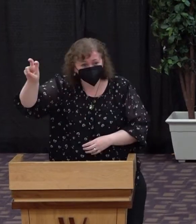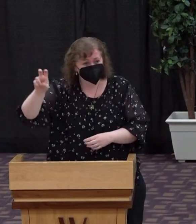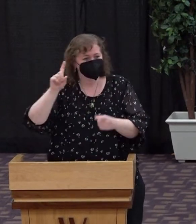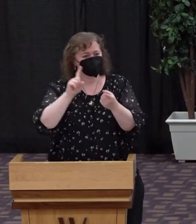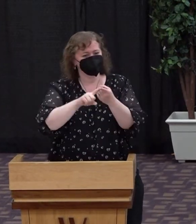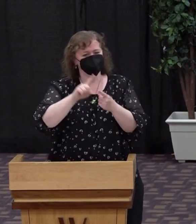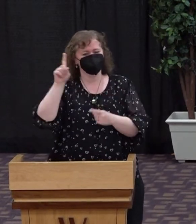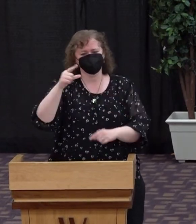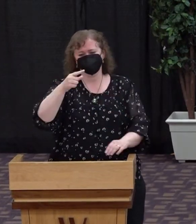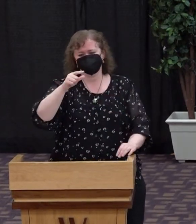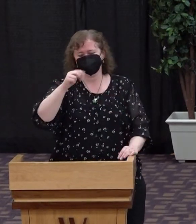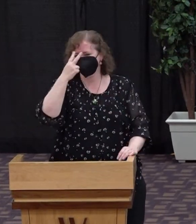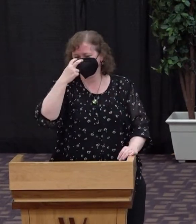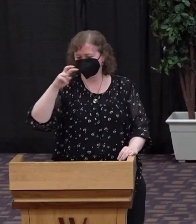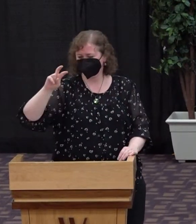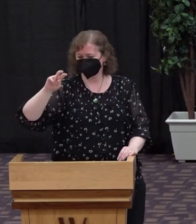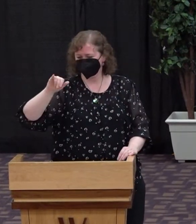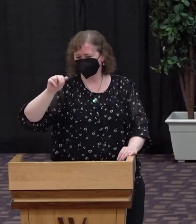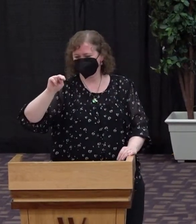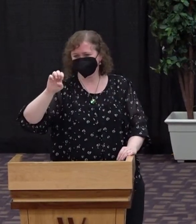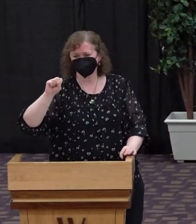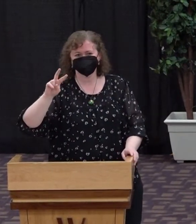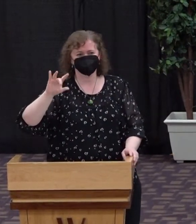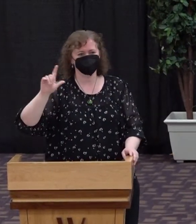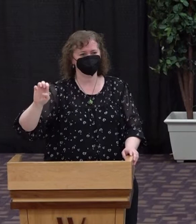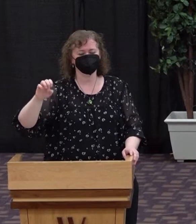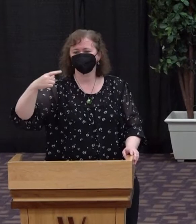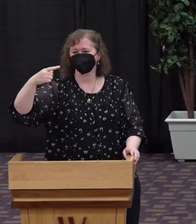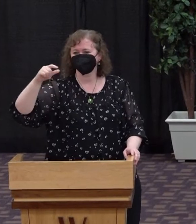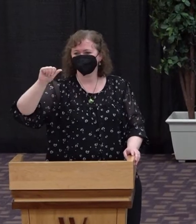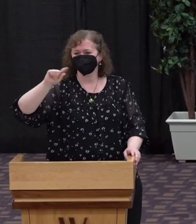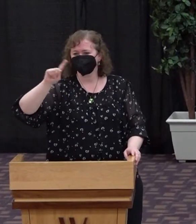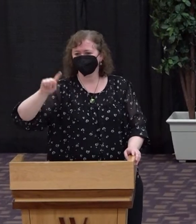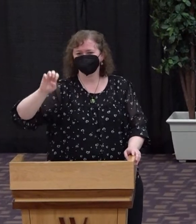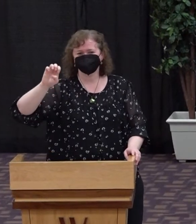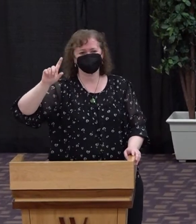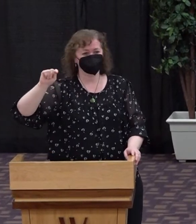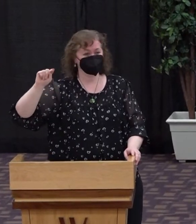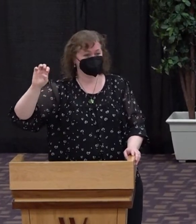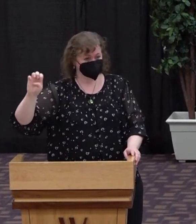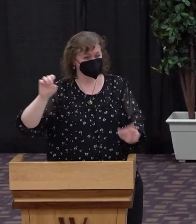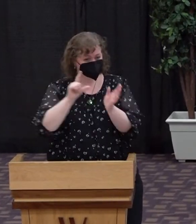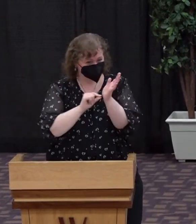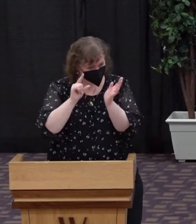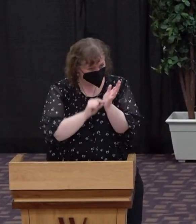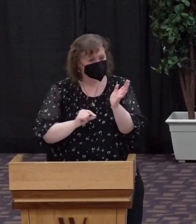Yesterday we went on a trip in Janesville to the Janesville Gazette.